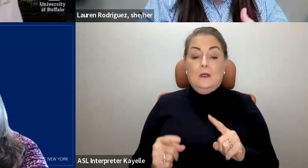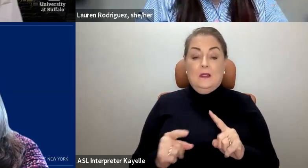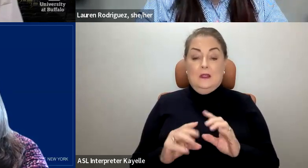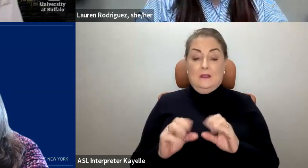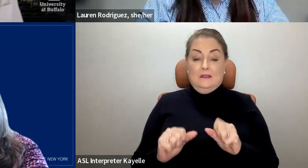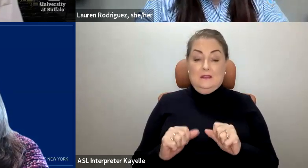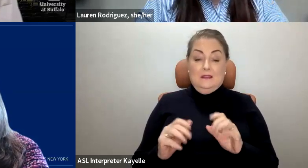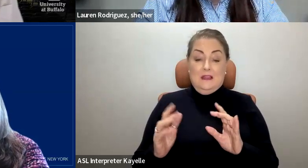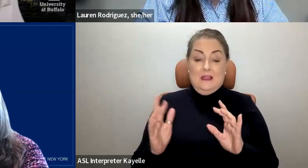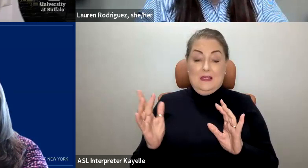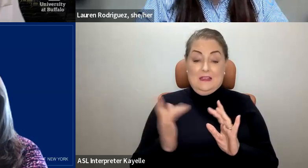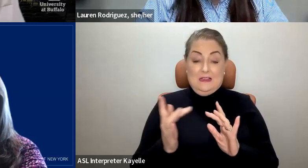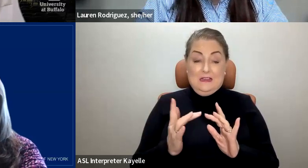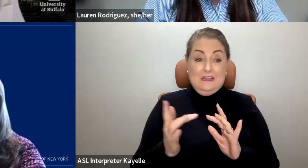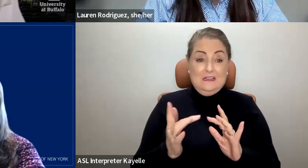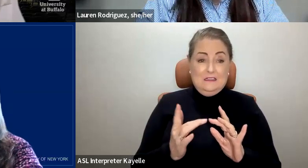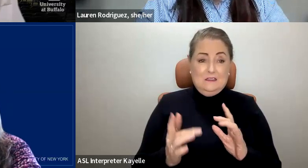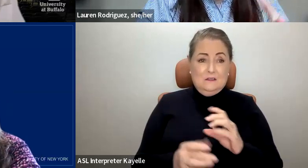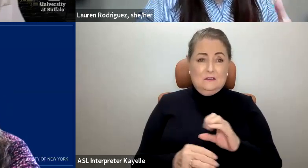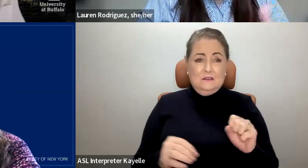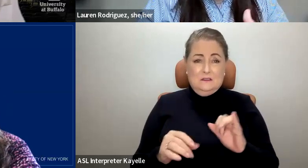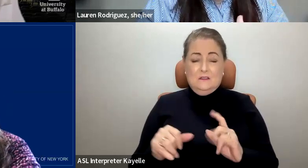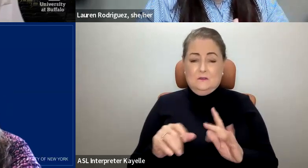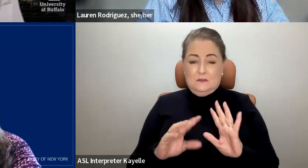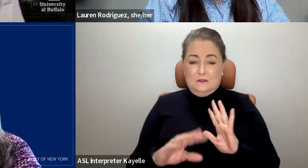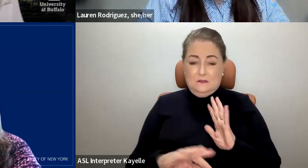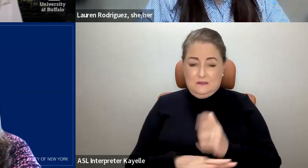when SUNY adopted our EIT policy. And it was also when the